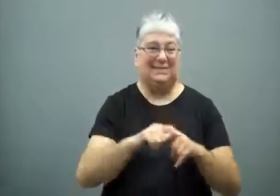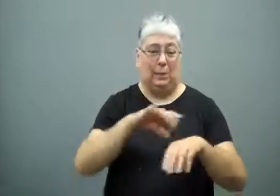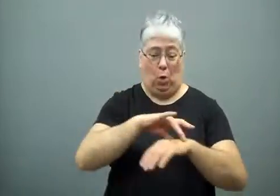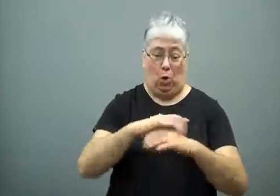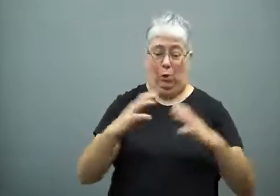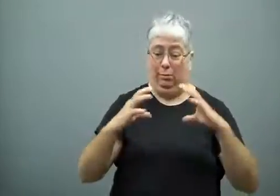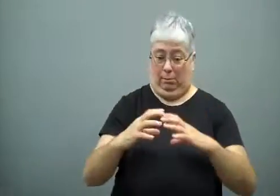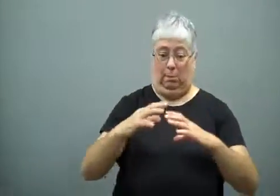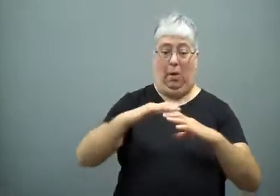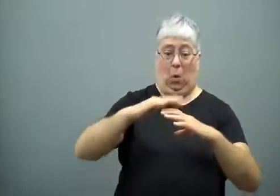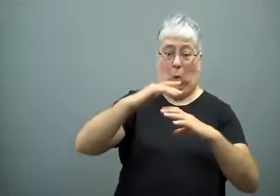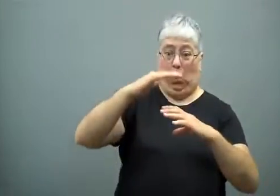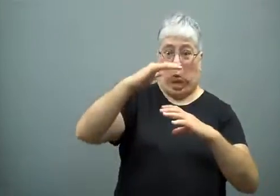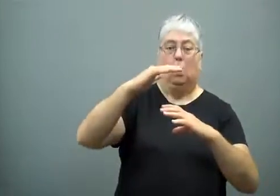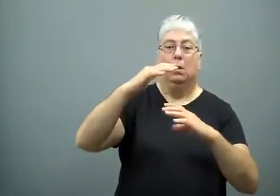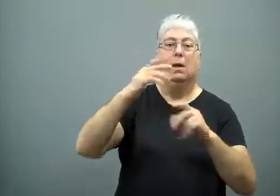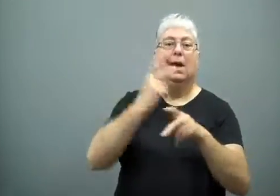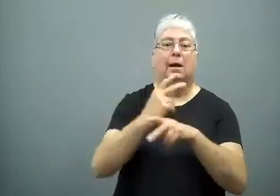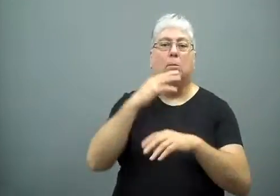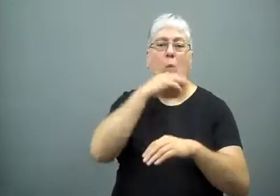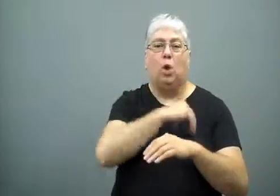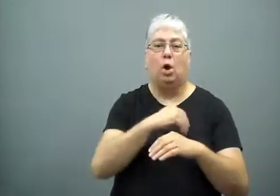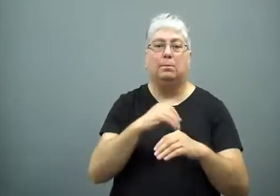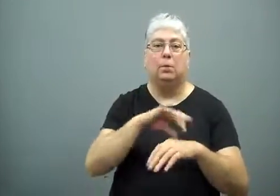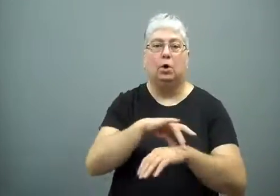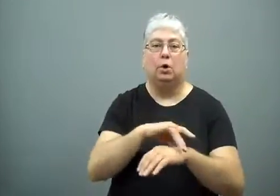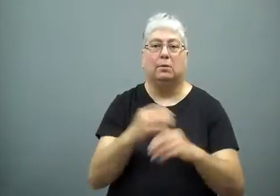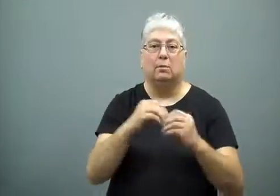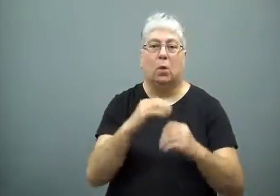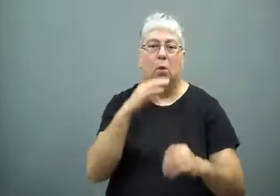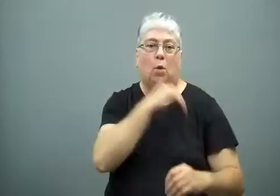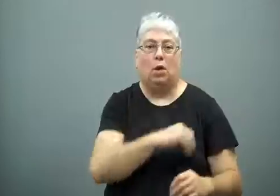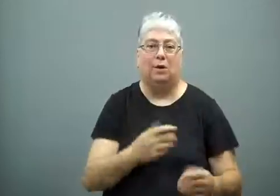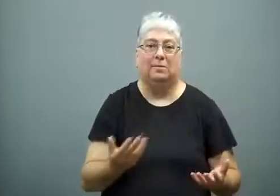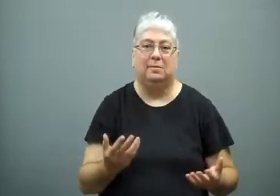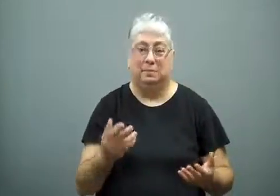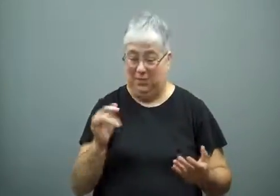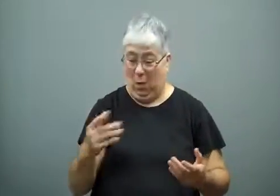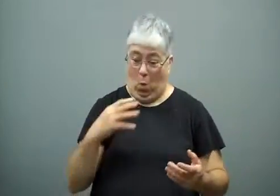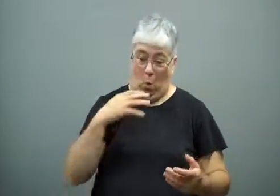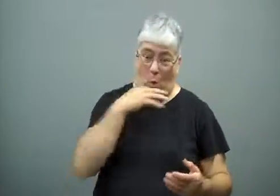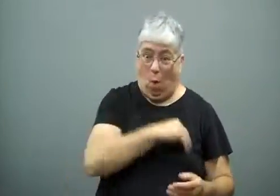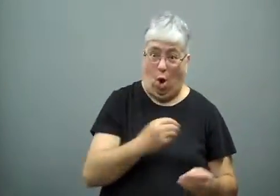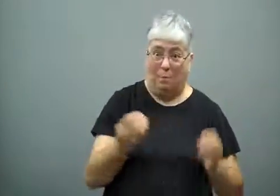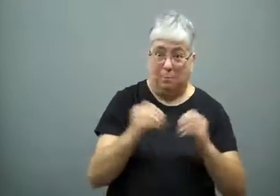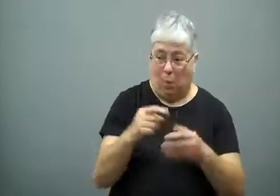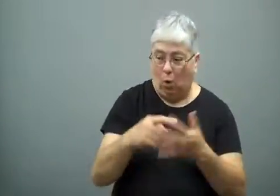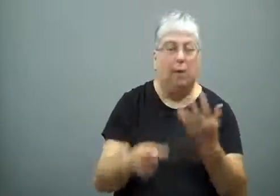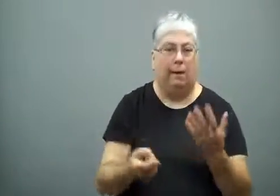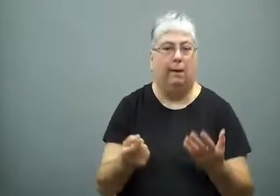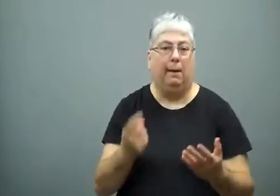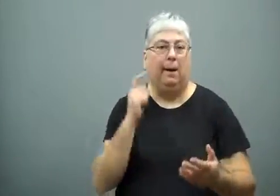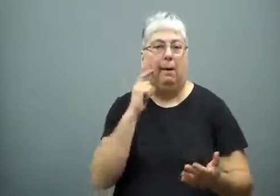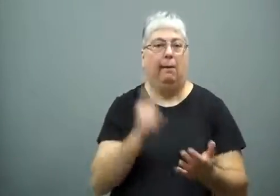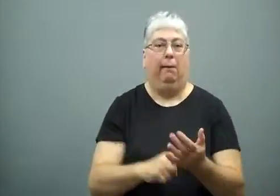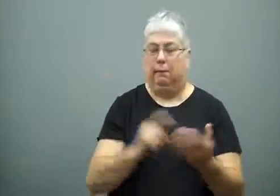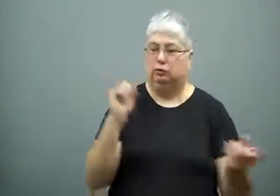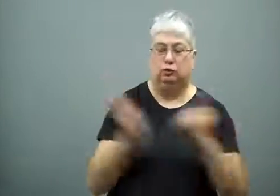The same thing happens with the earth the emission layer holds the heat in.